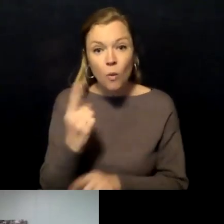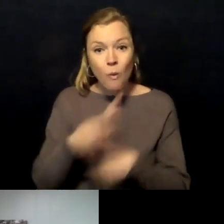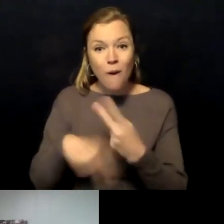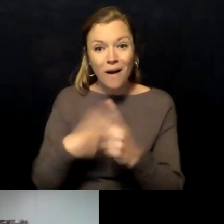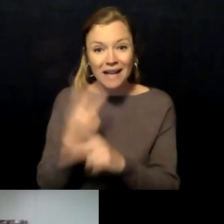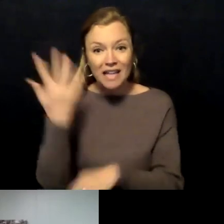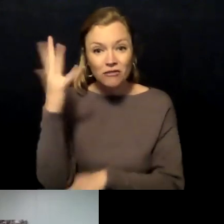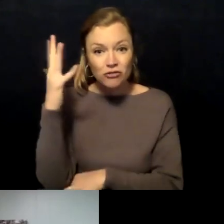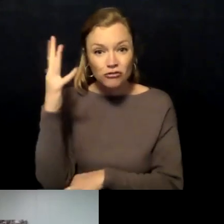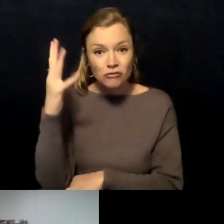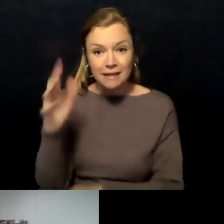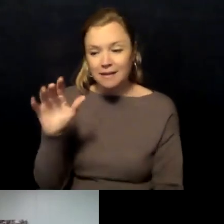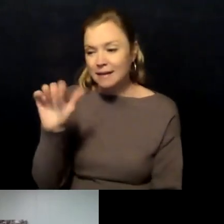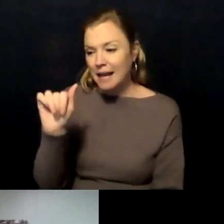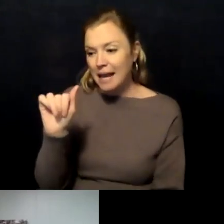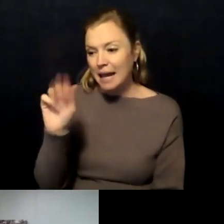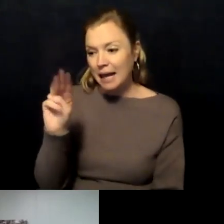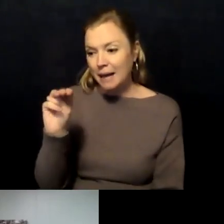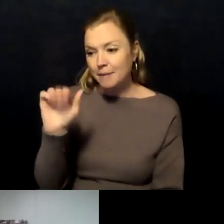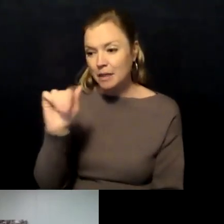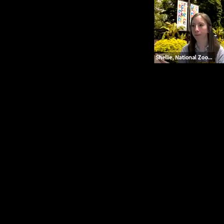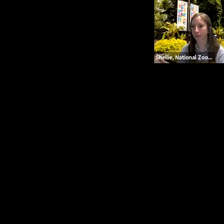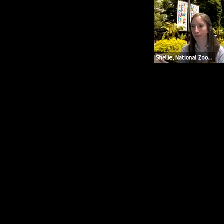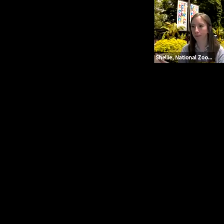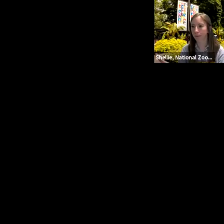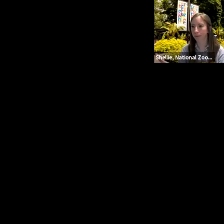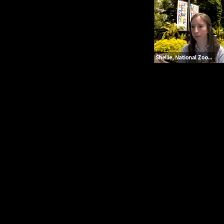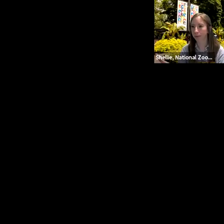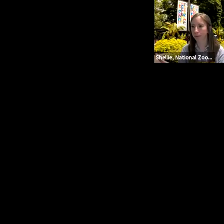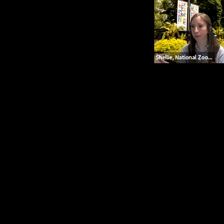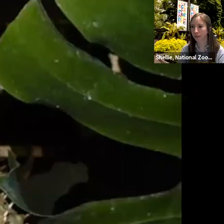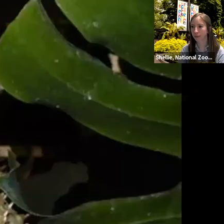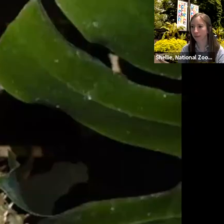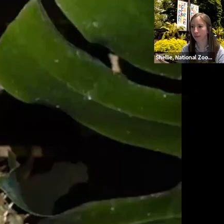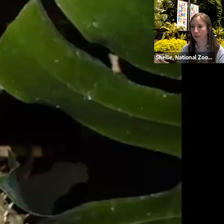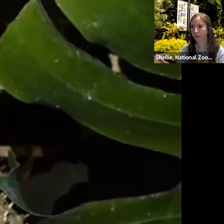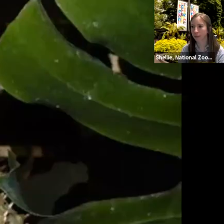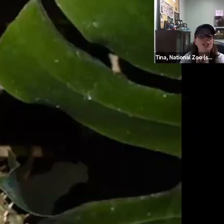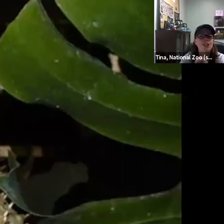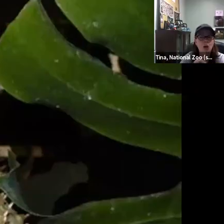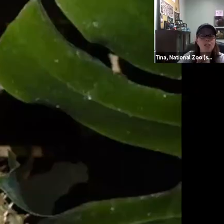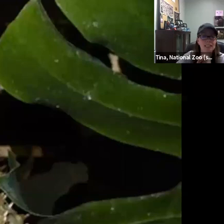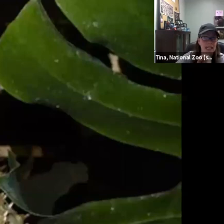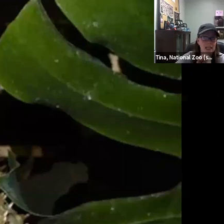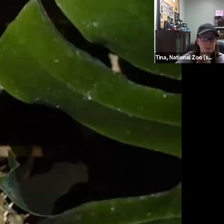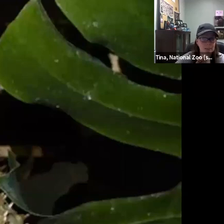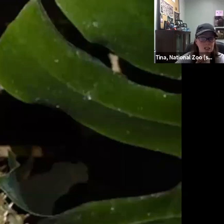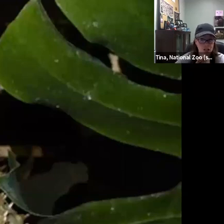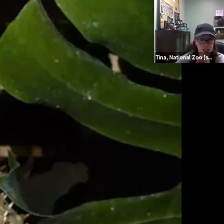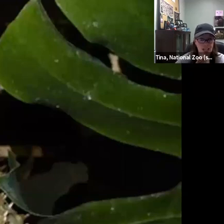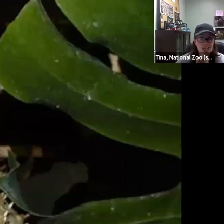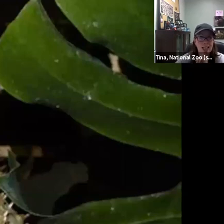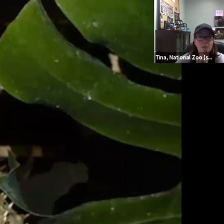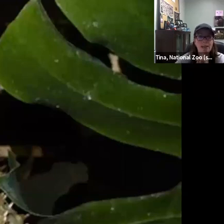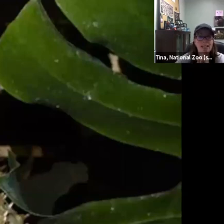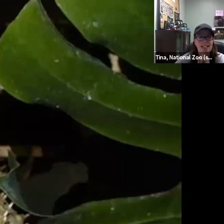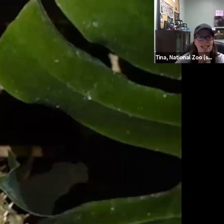it's called the sandbox tree. It's often called